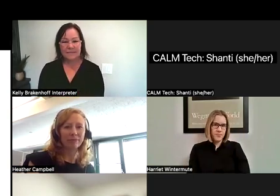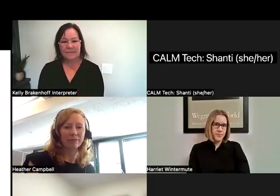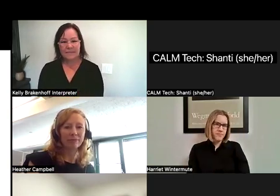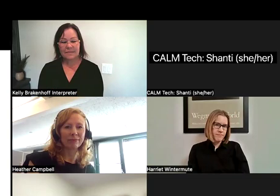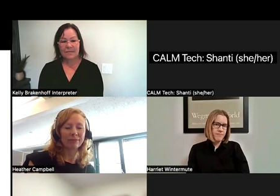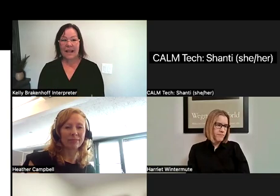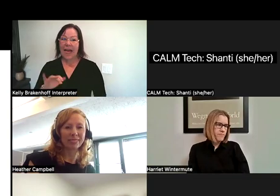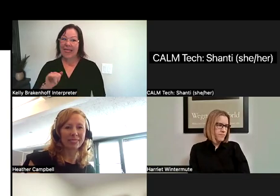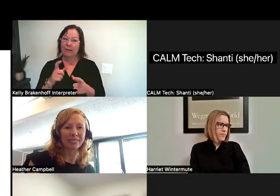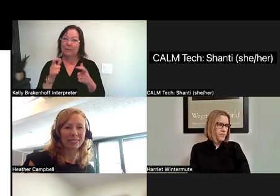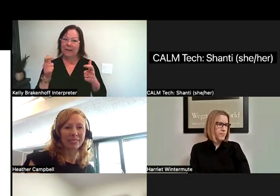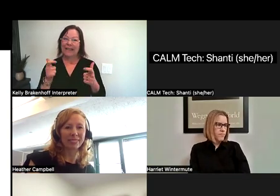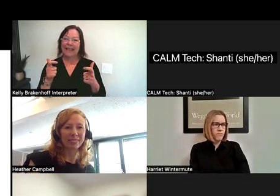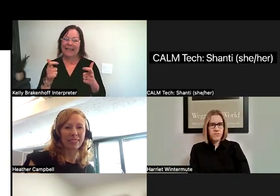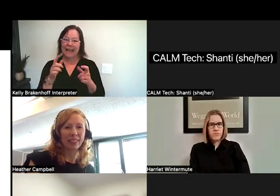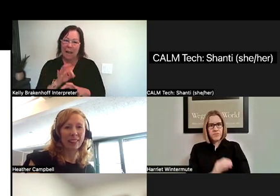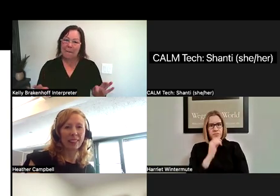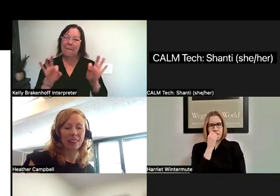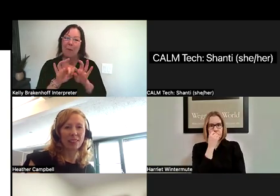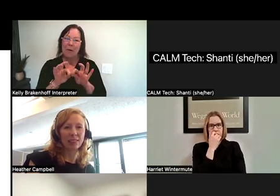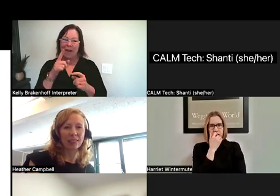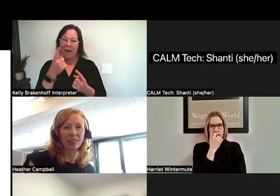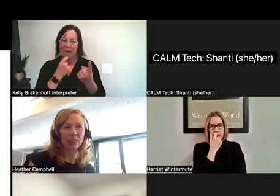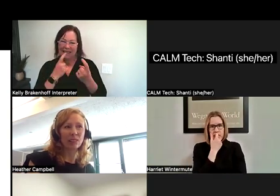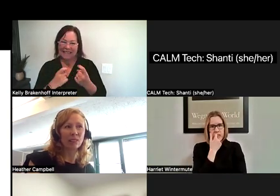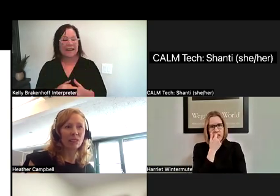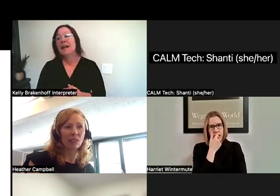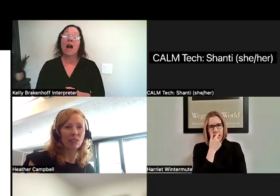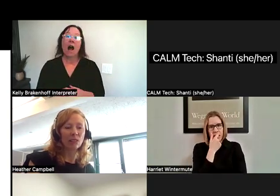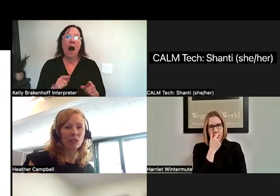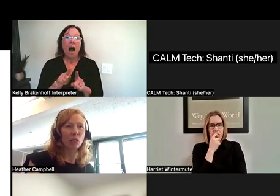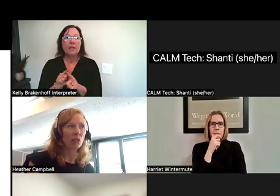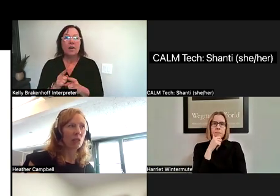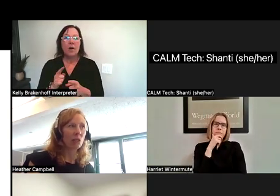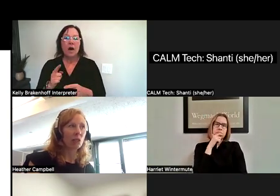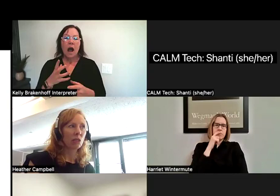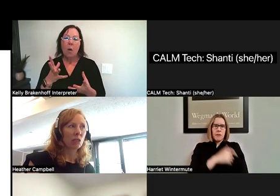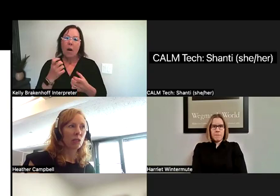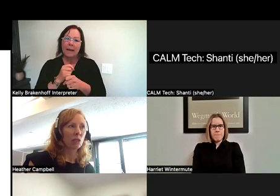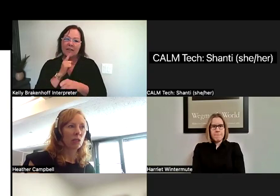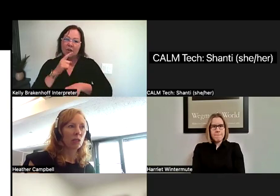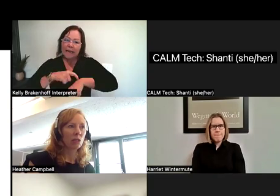a big question and I think just so we don't run out of time I'm going to jump around a little bit